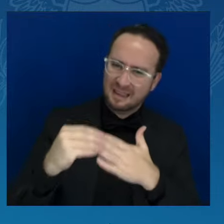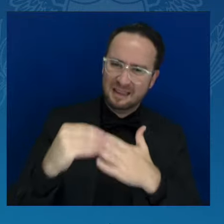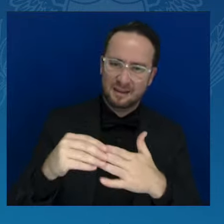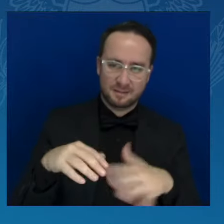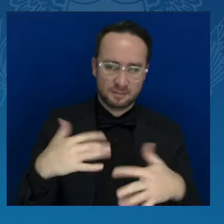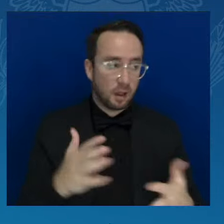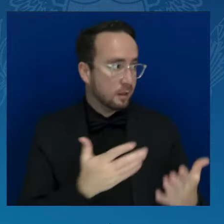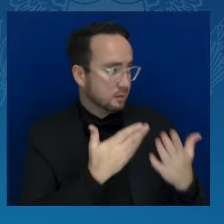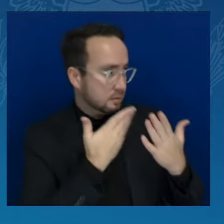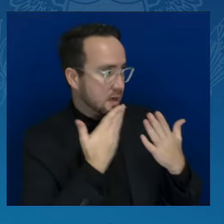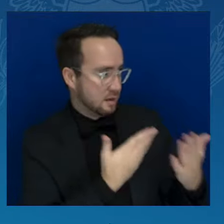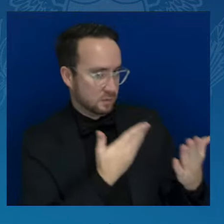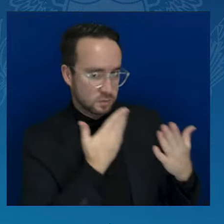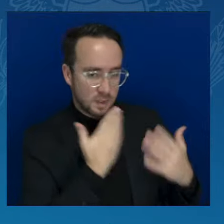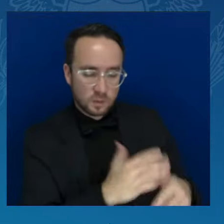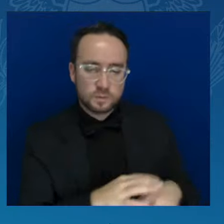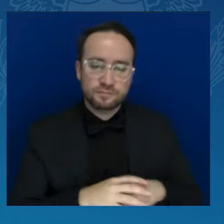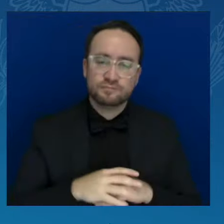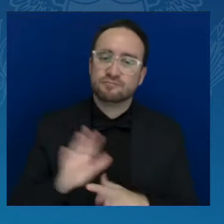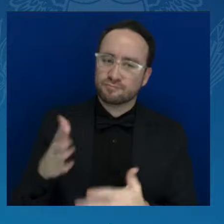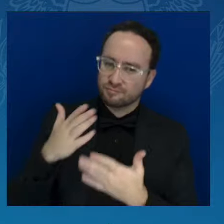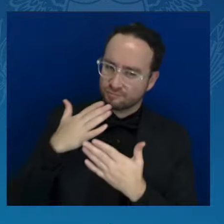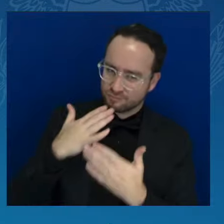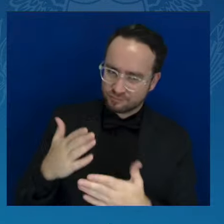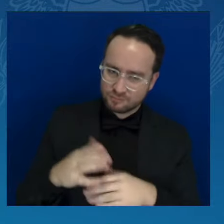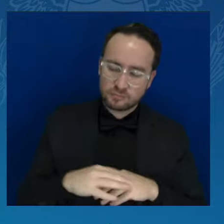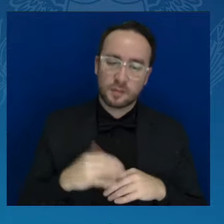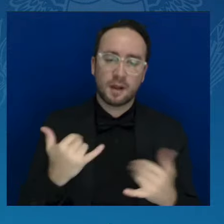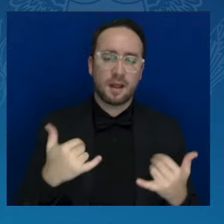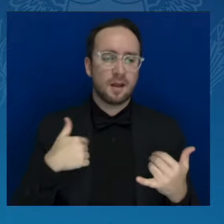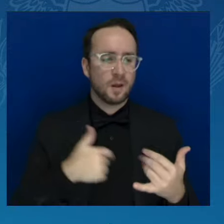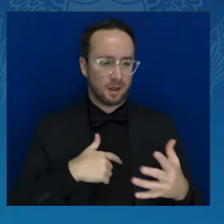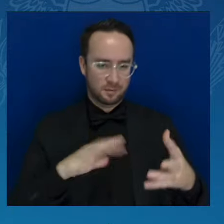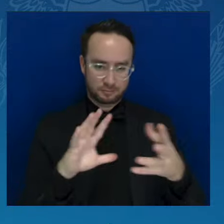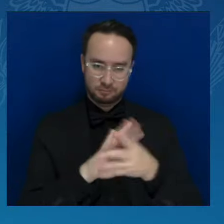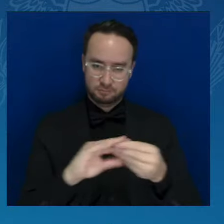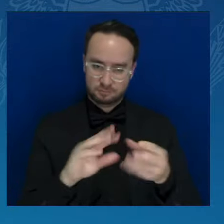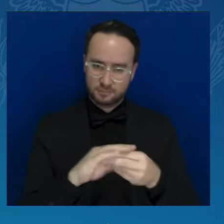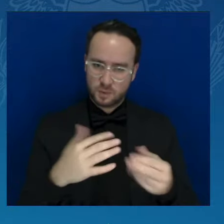to leverage space for humanity here on Earth.